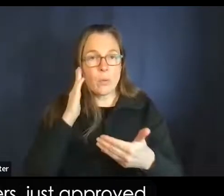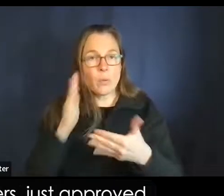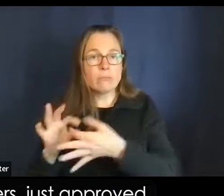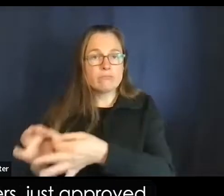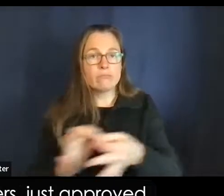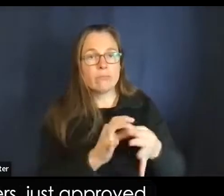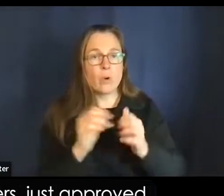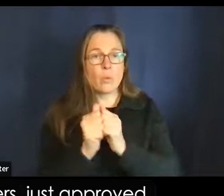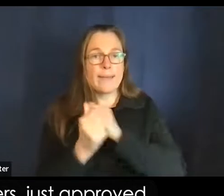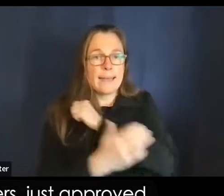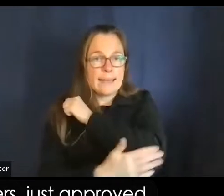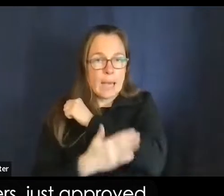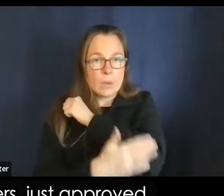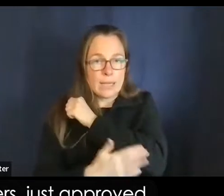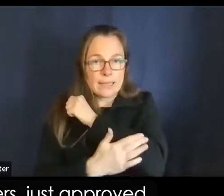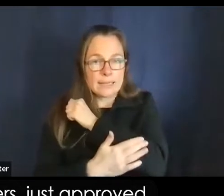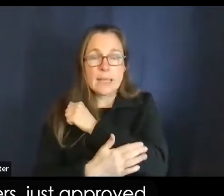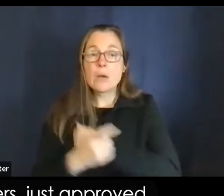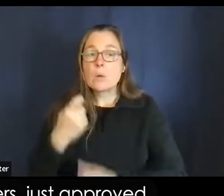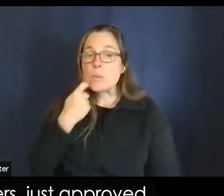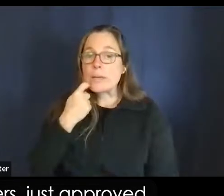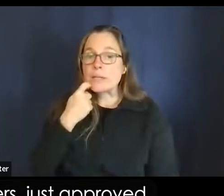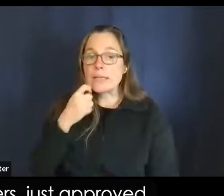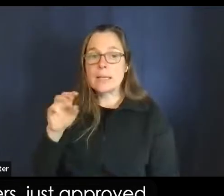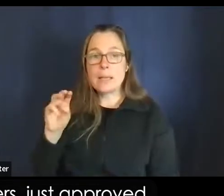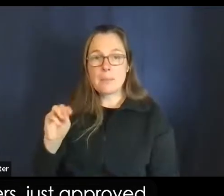for Multnomah County voters, just approved ranked choice voting countywide.